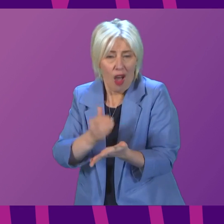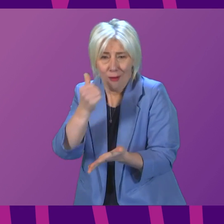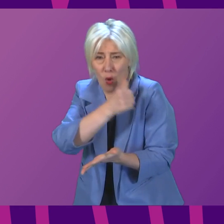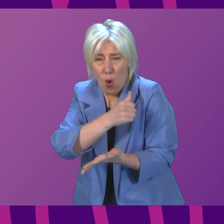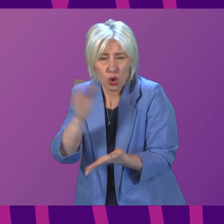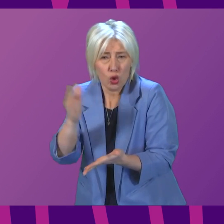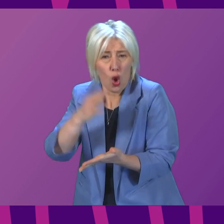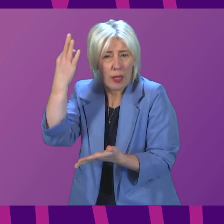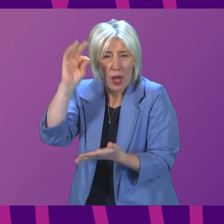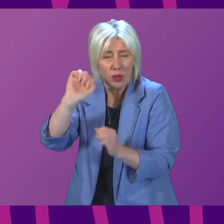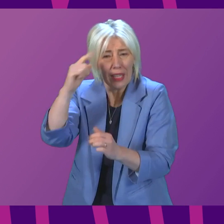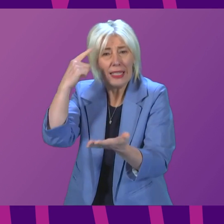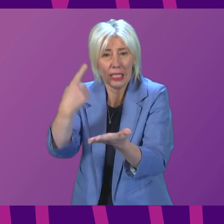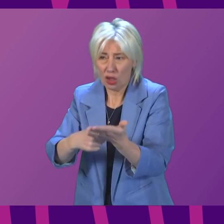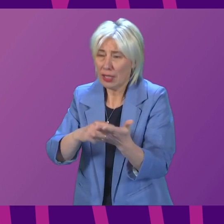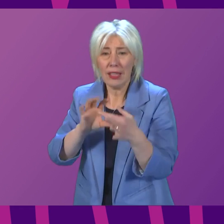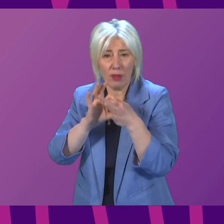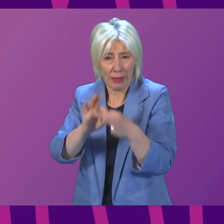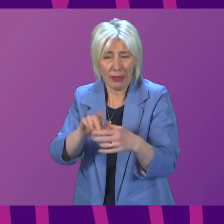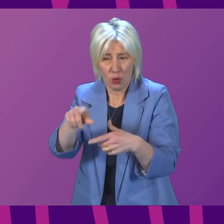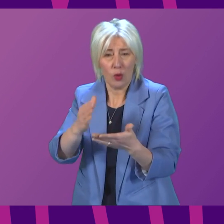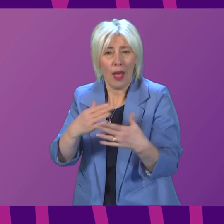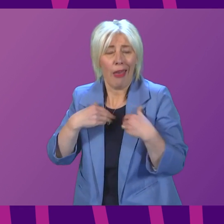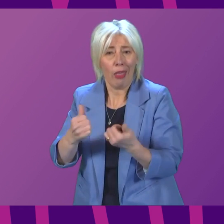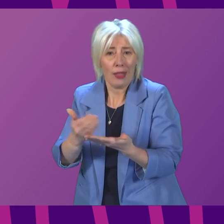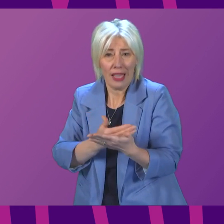authority makes when deciding which measures to take.